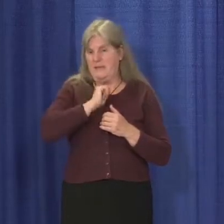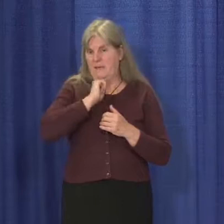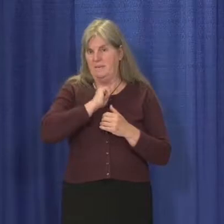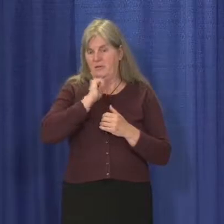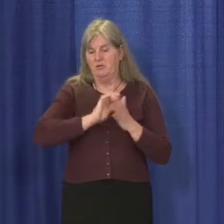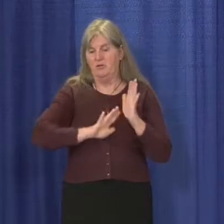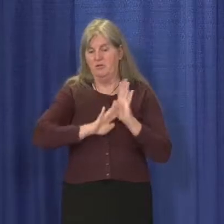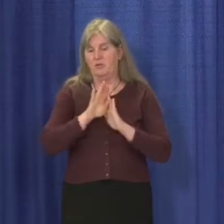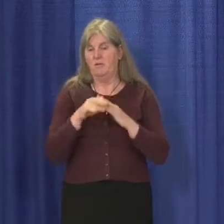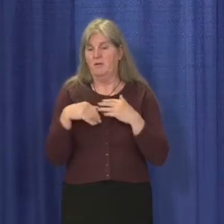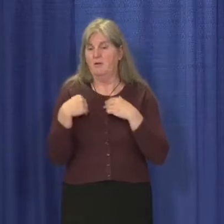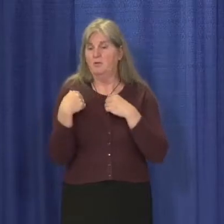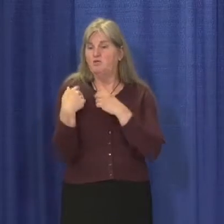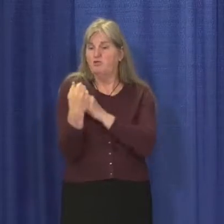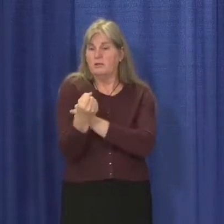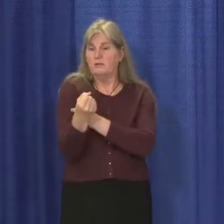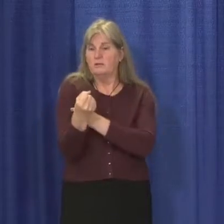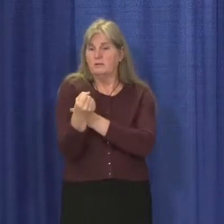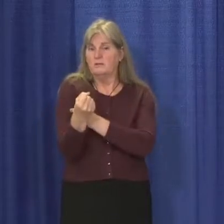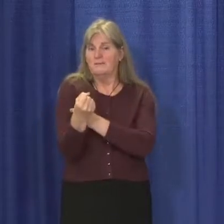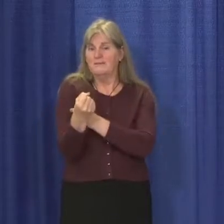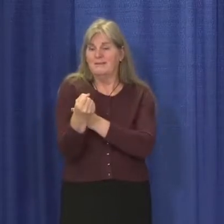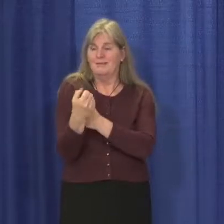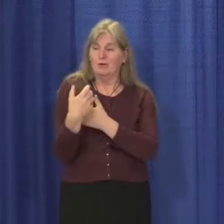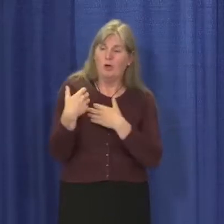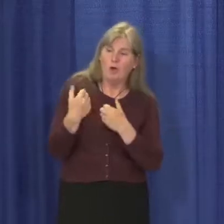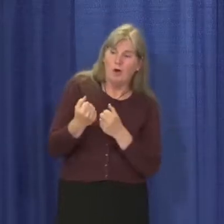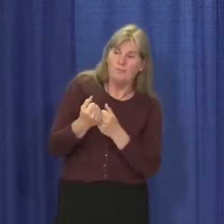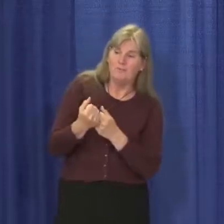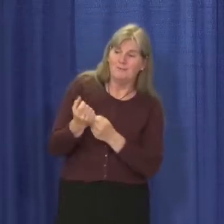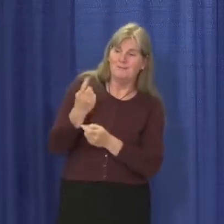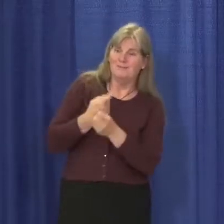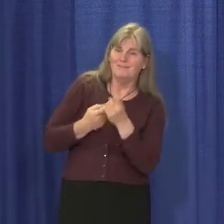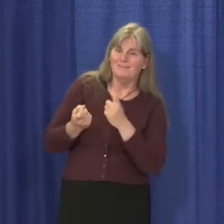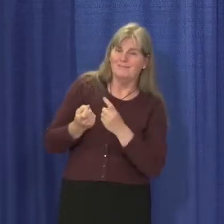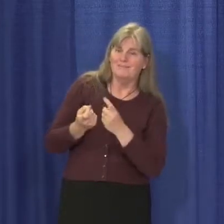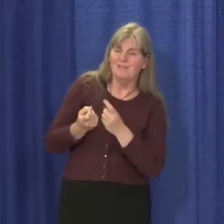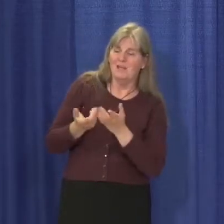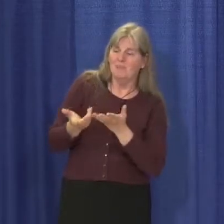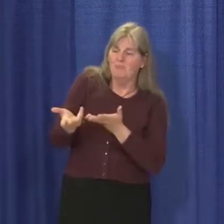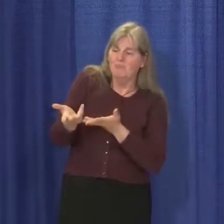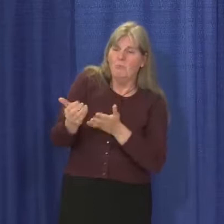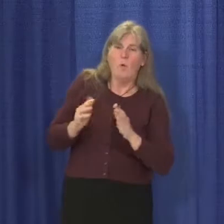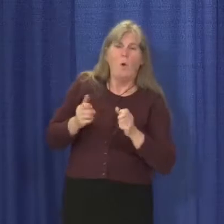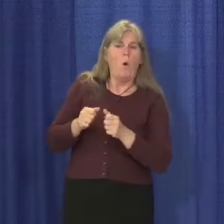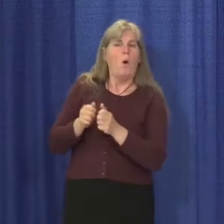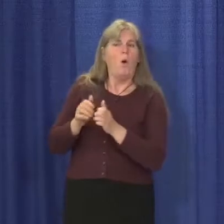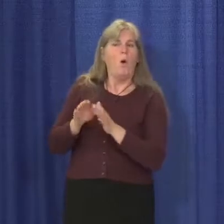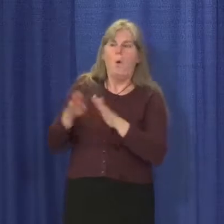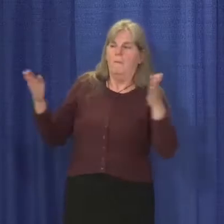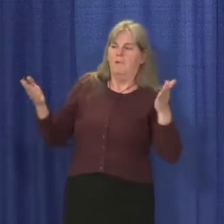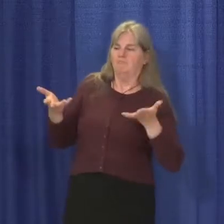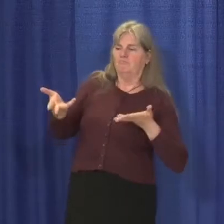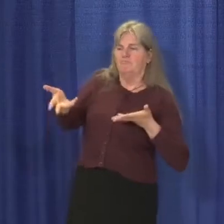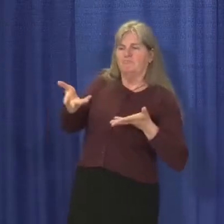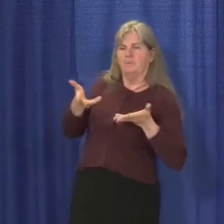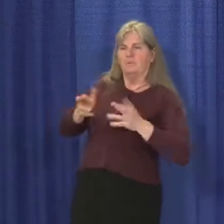building confidence.